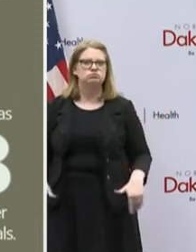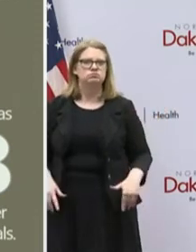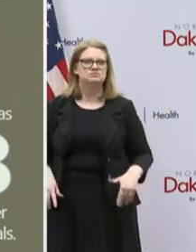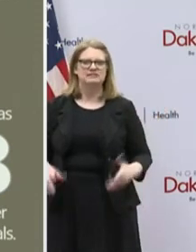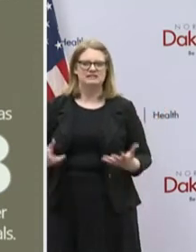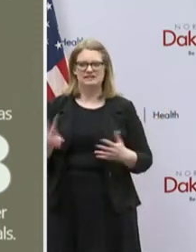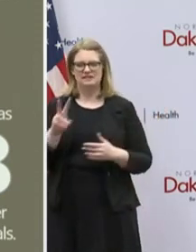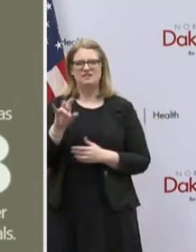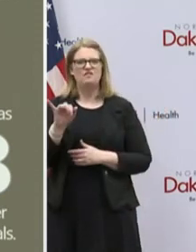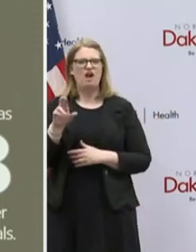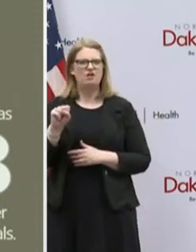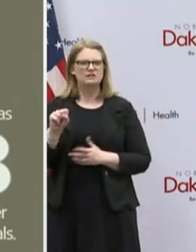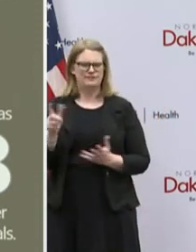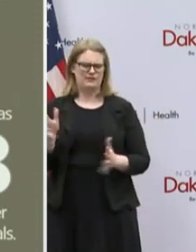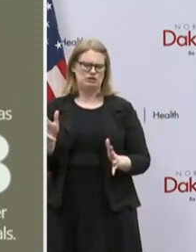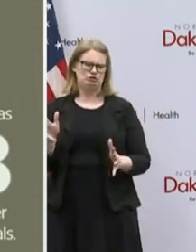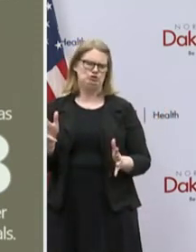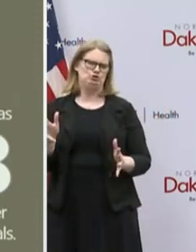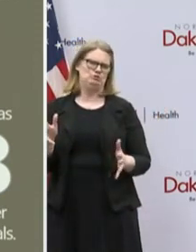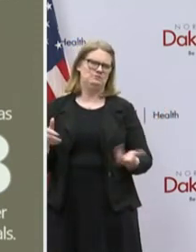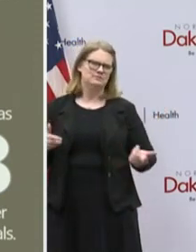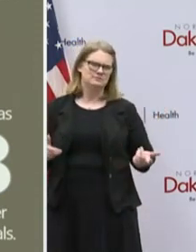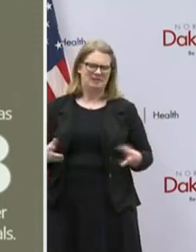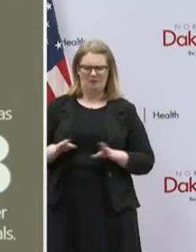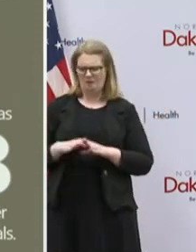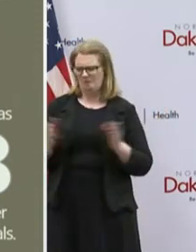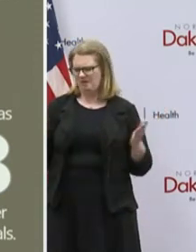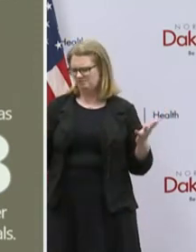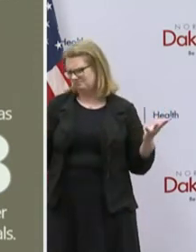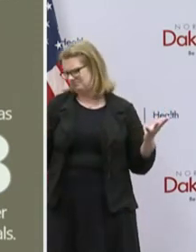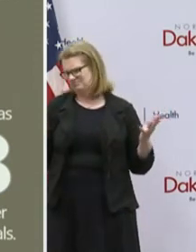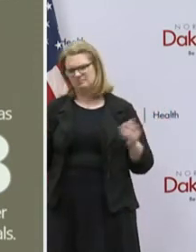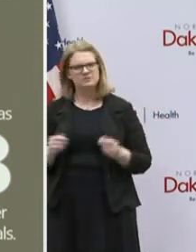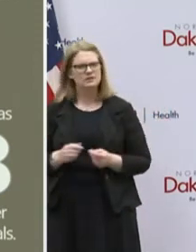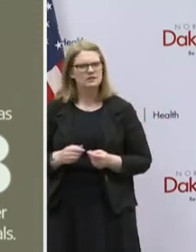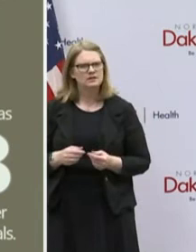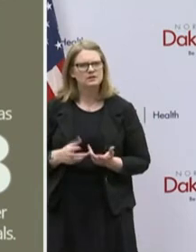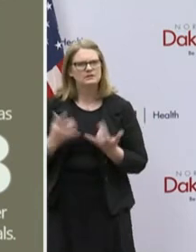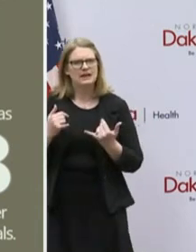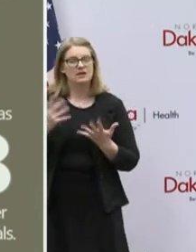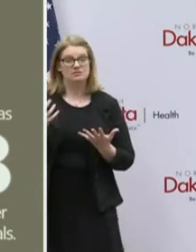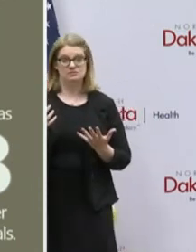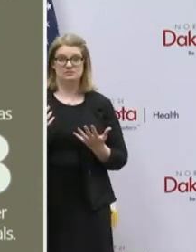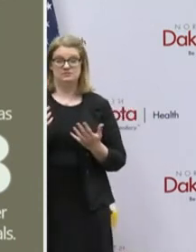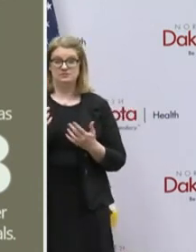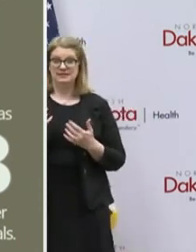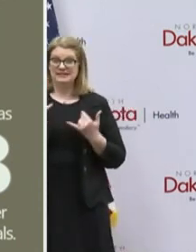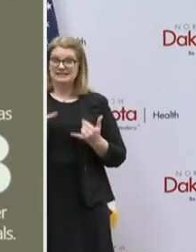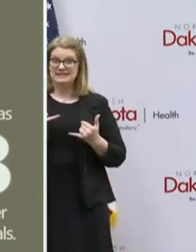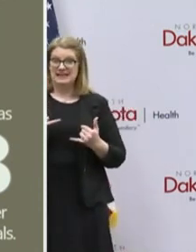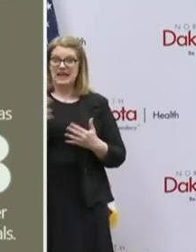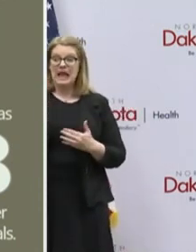PEOPLE THAT MAY THINK THAT ALL OF THIS IS BEHIND US. WE KNOW THAT WE'RE IN A POSITION